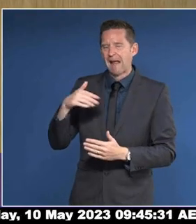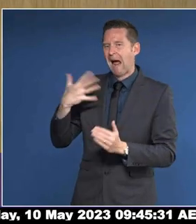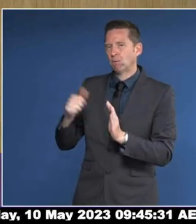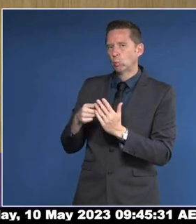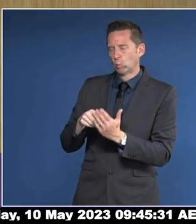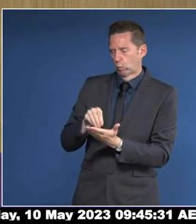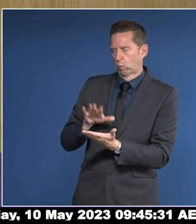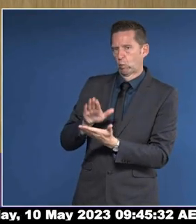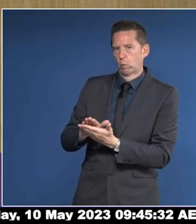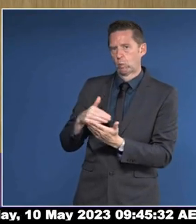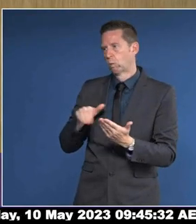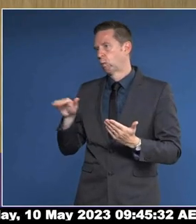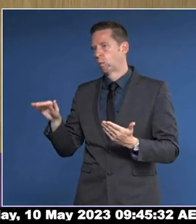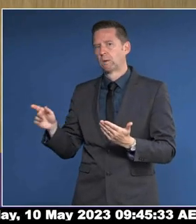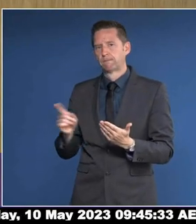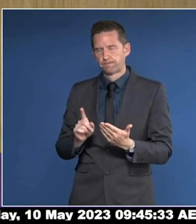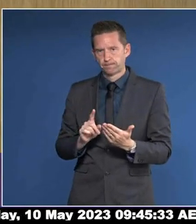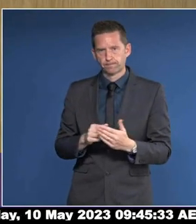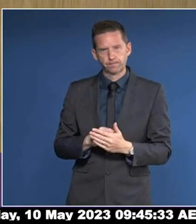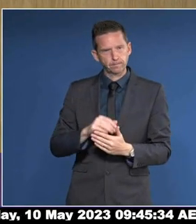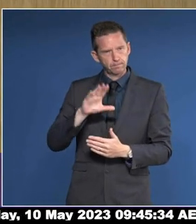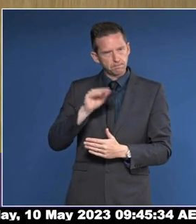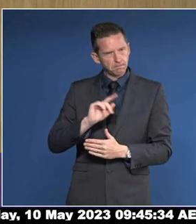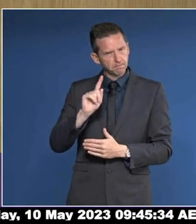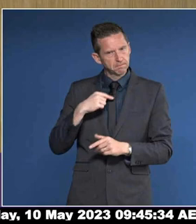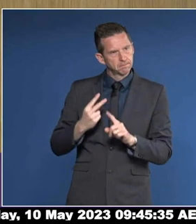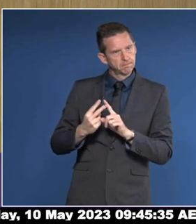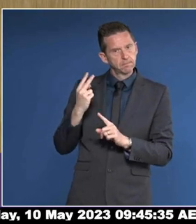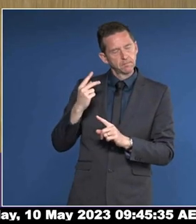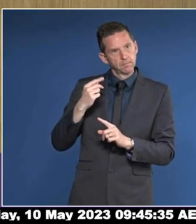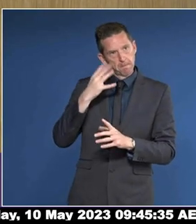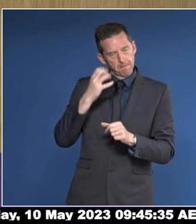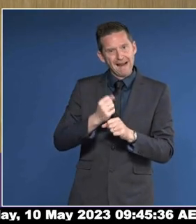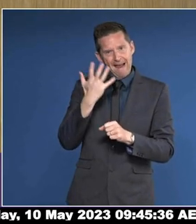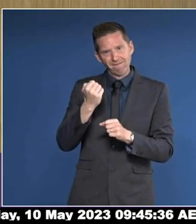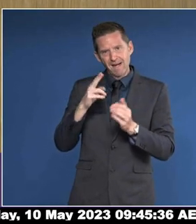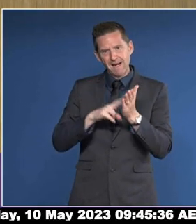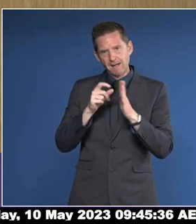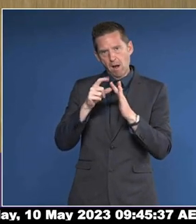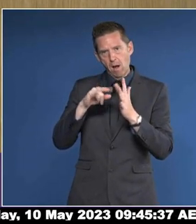As I - as far as I am aware, there was an NDIS package for him at that time, but I